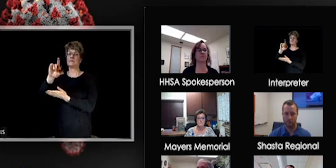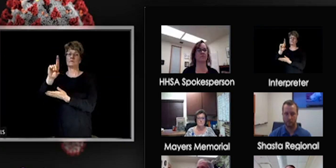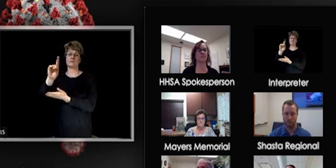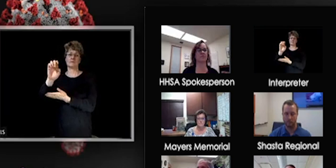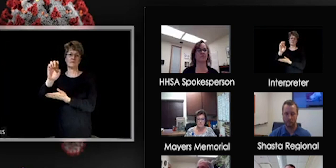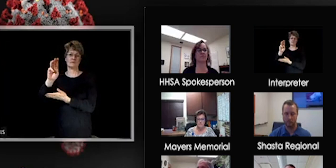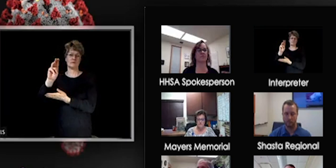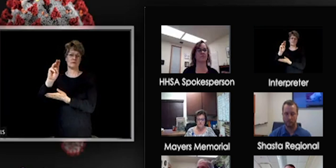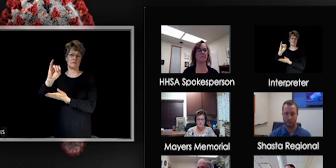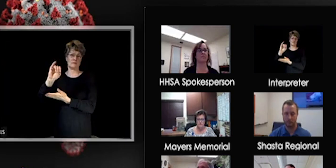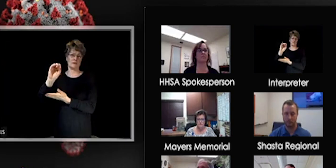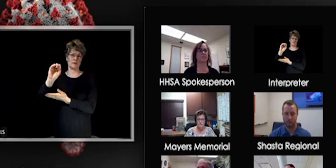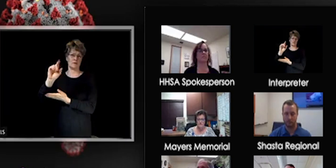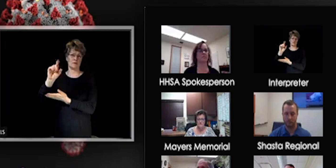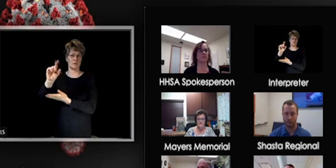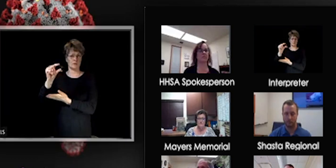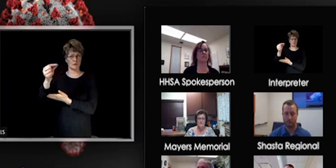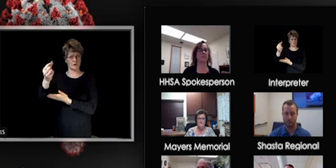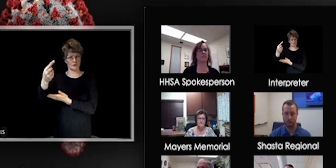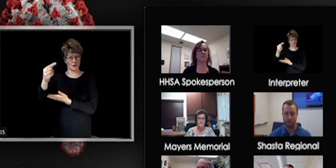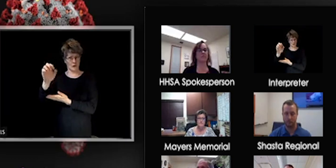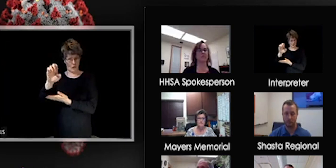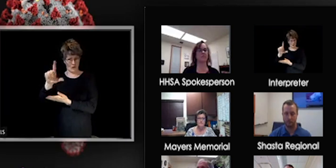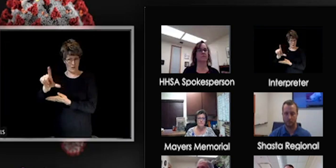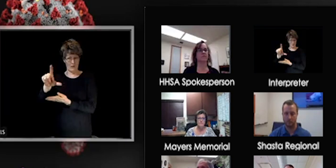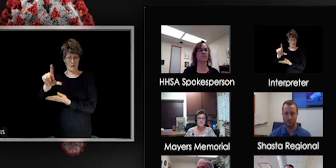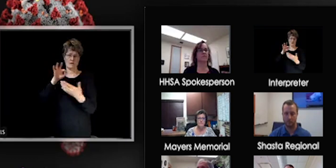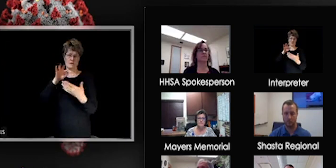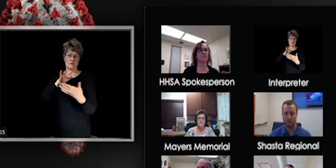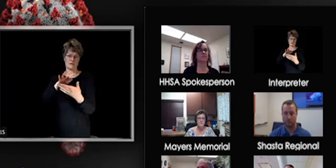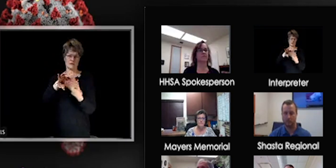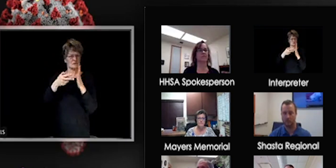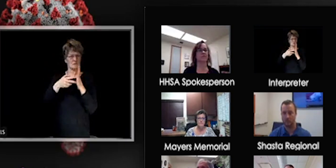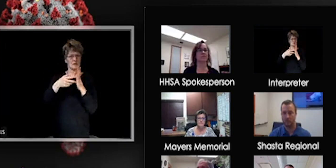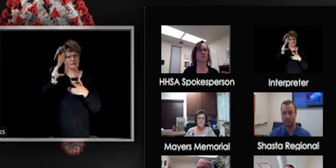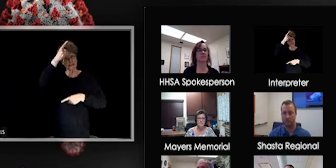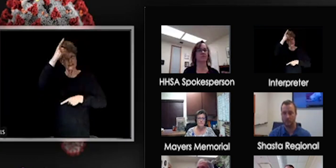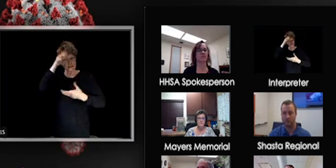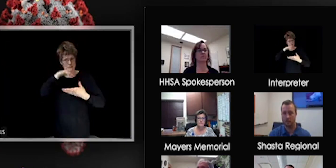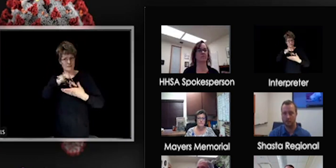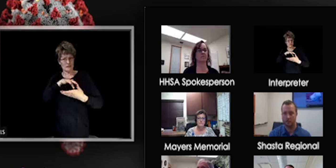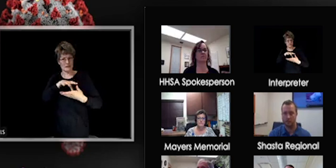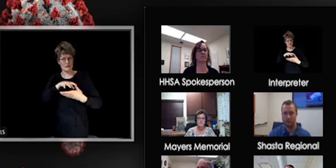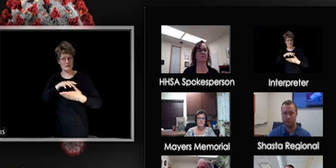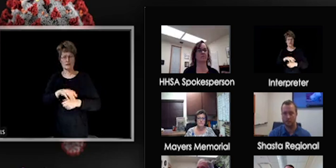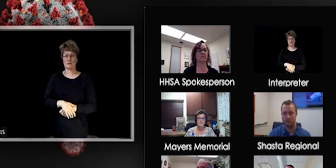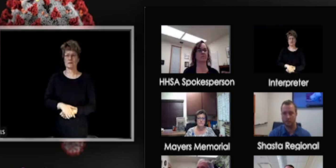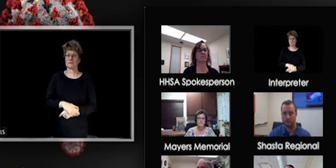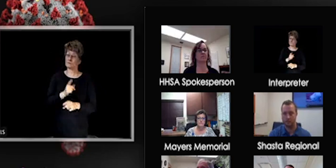about how it can be used in that manner so that’s the research that’s being done